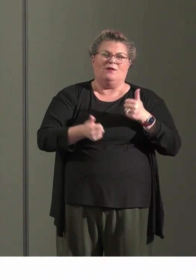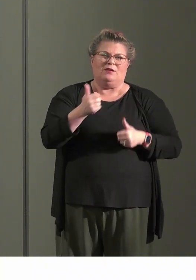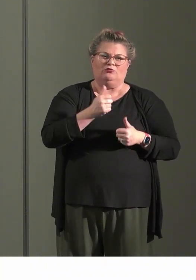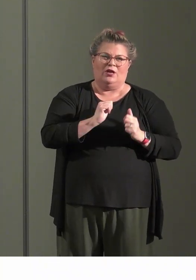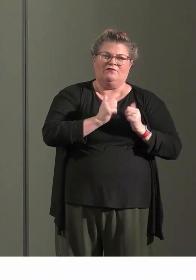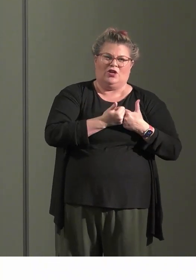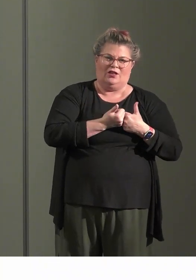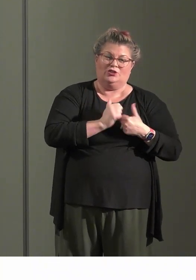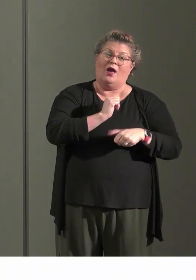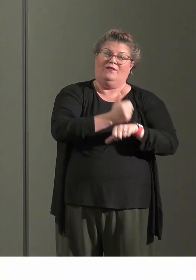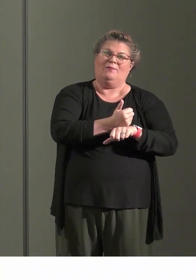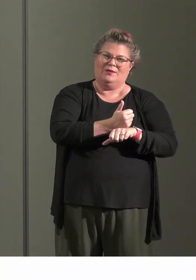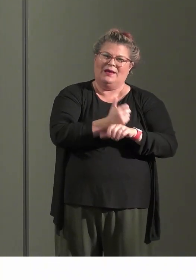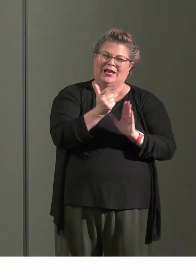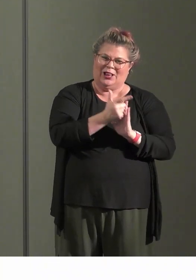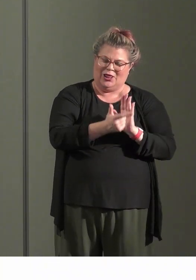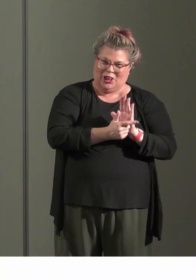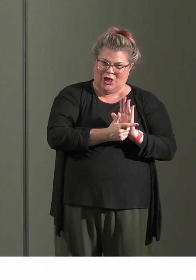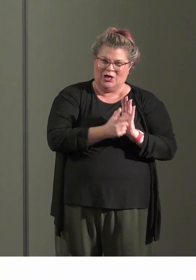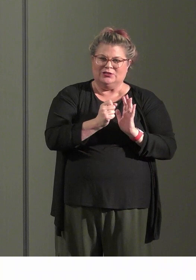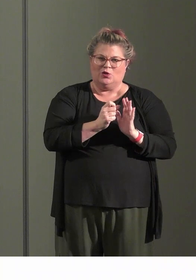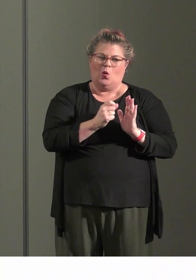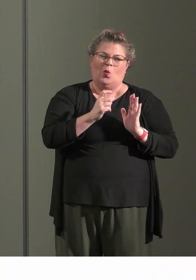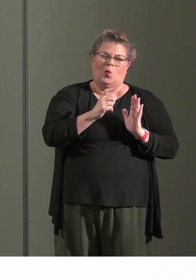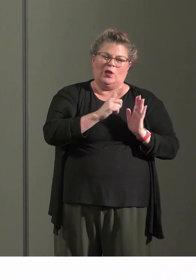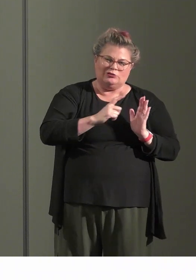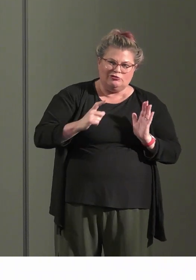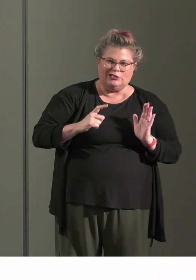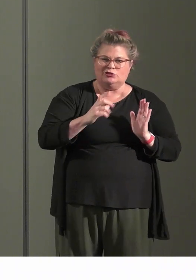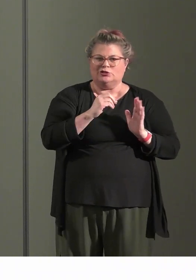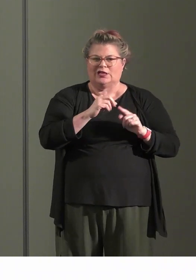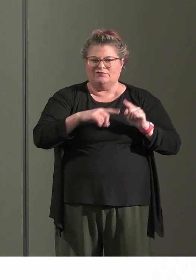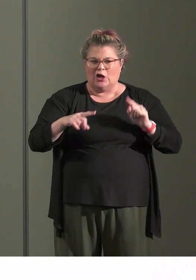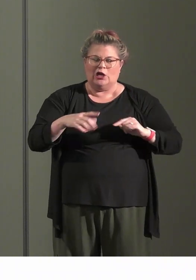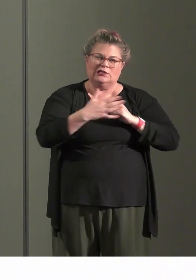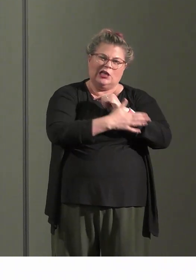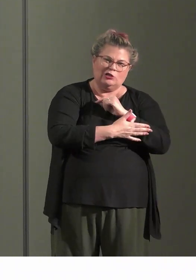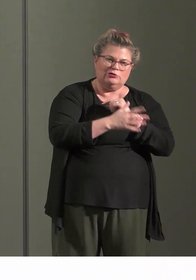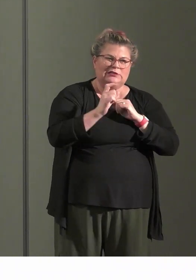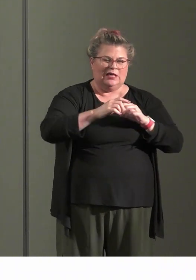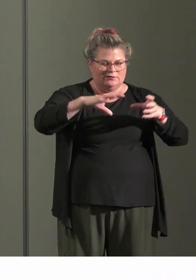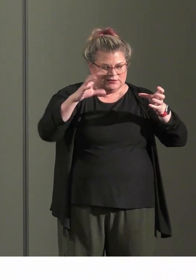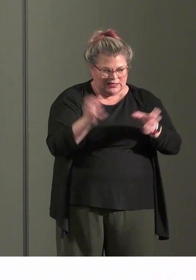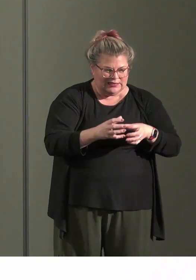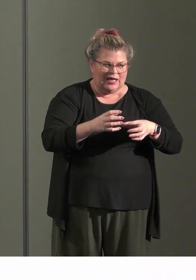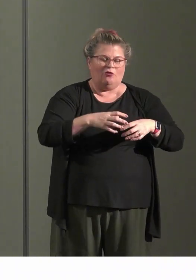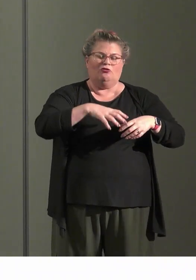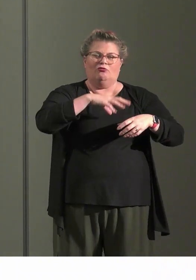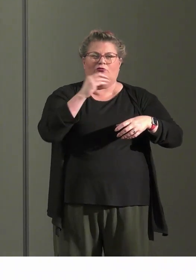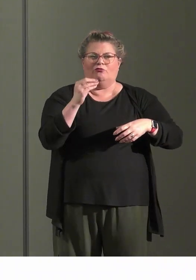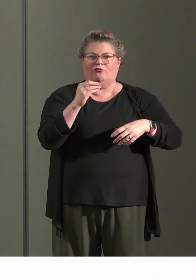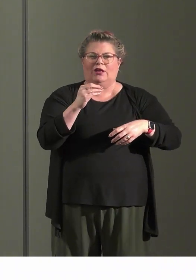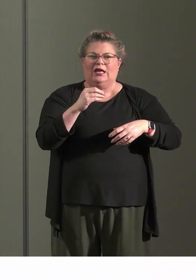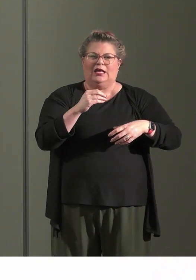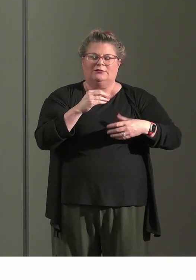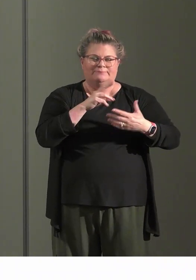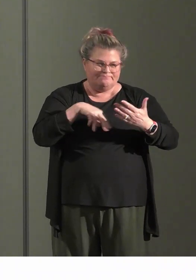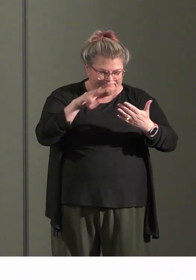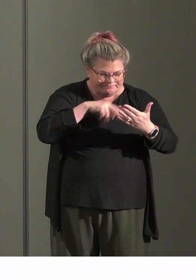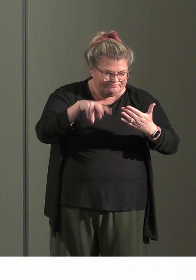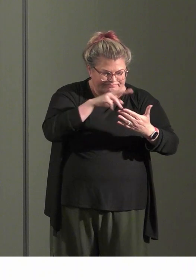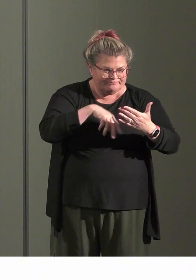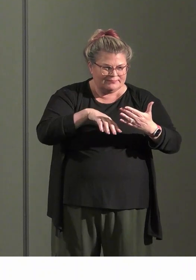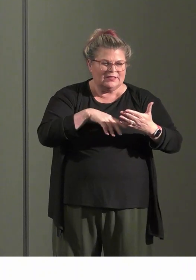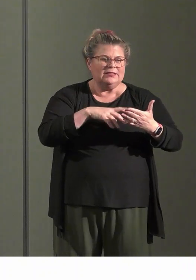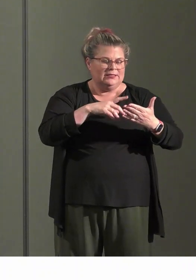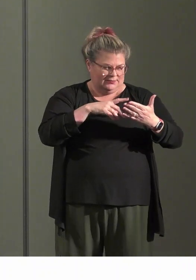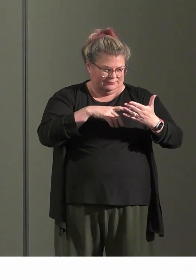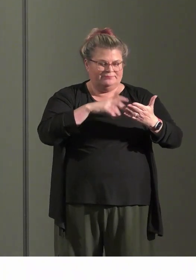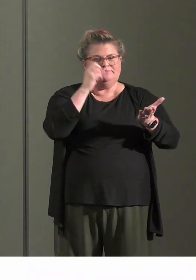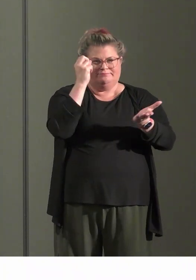implement the law. The litigators have to pulling to the legislative to the